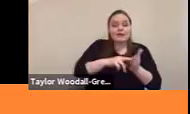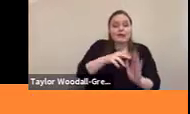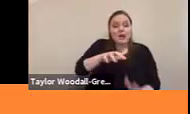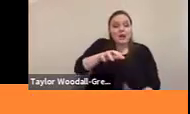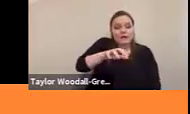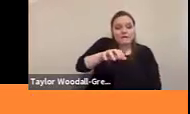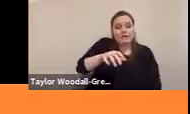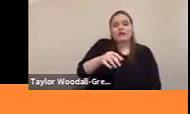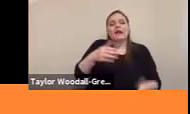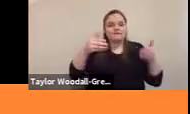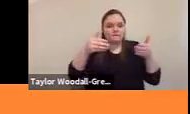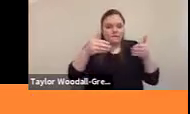And graphical objects.